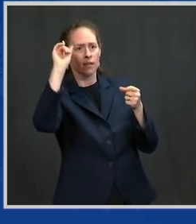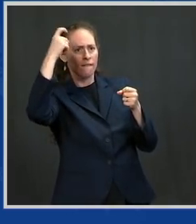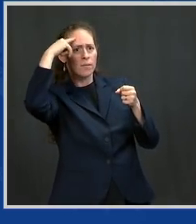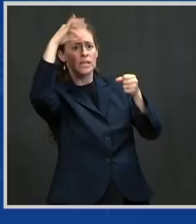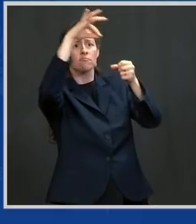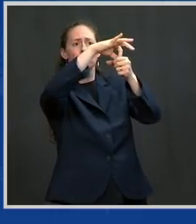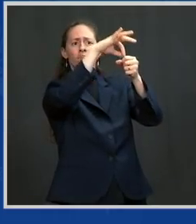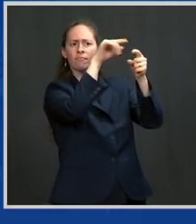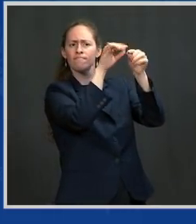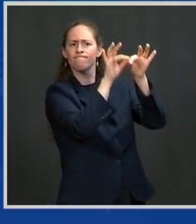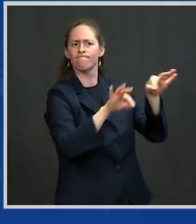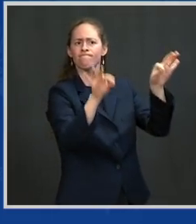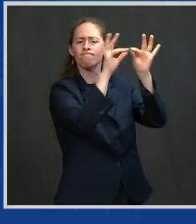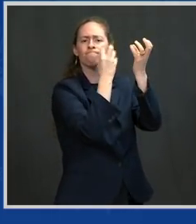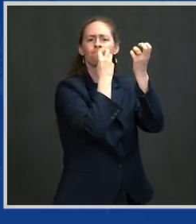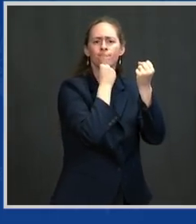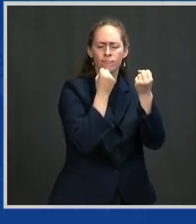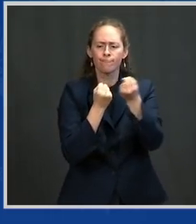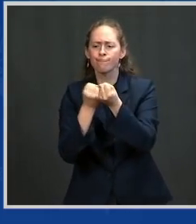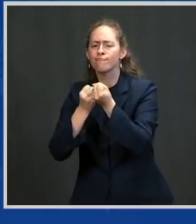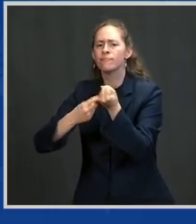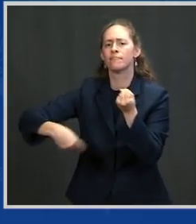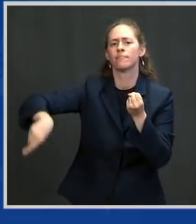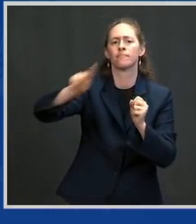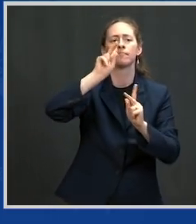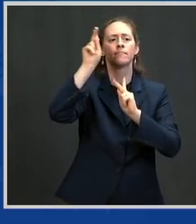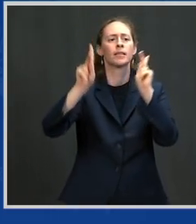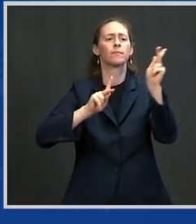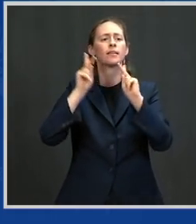We have to root out corruption that siphons off our strength;